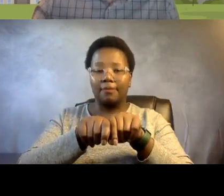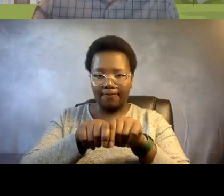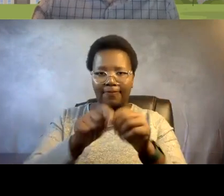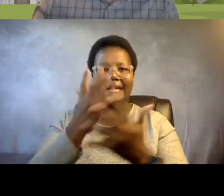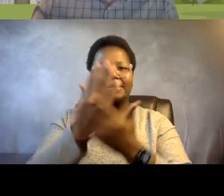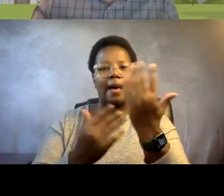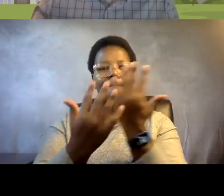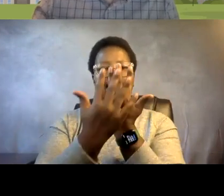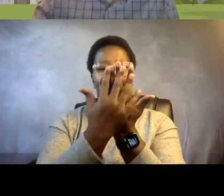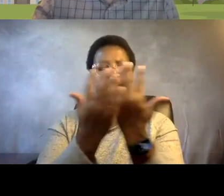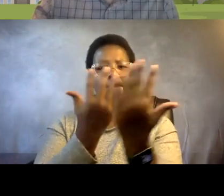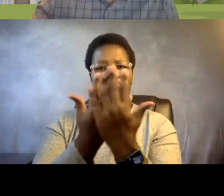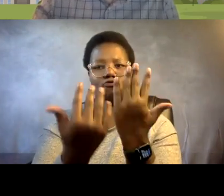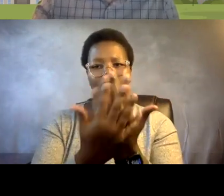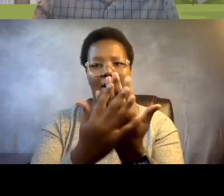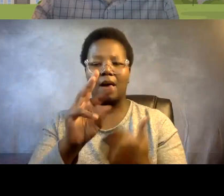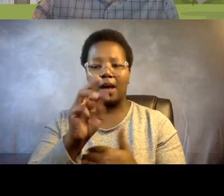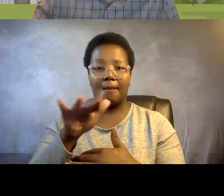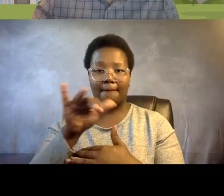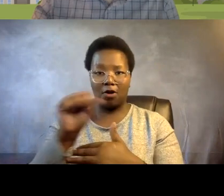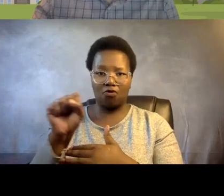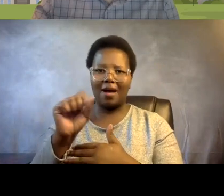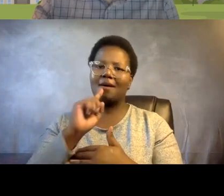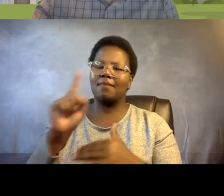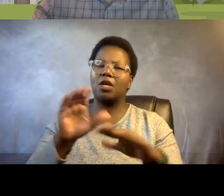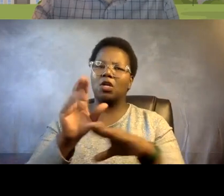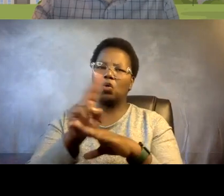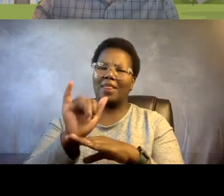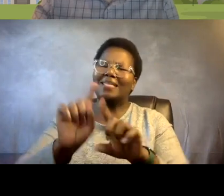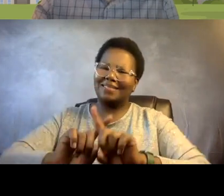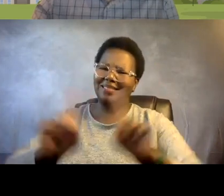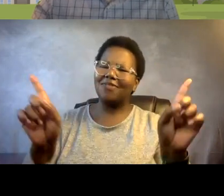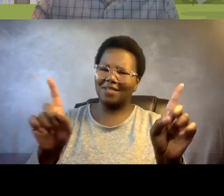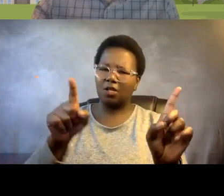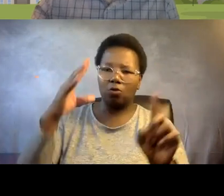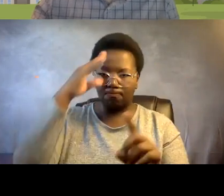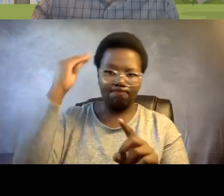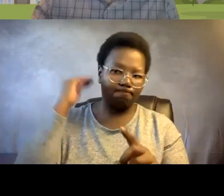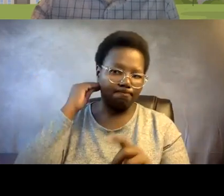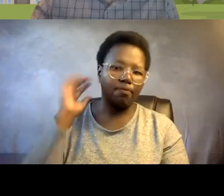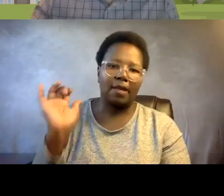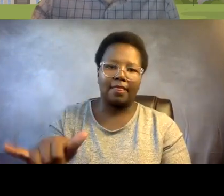they can misbehave, they can be buggy, just keep that in mind. We usually recommend keeping the